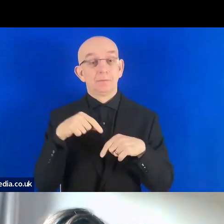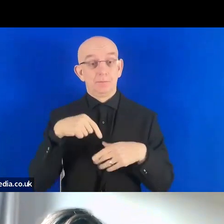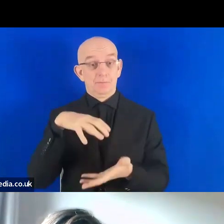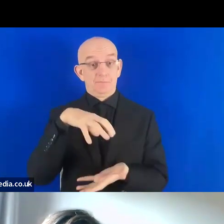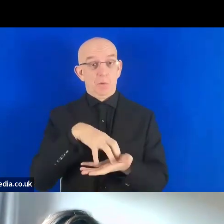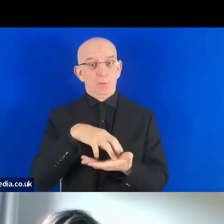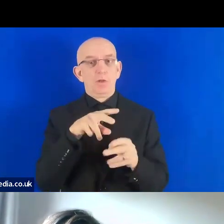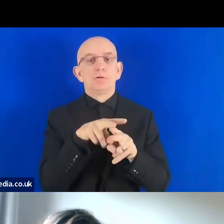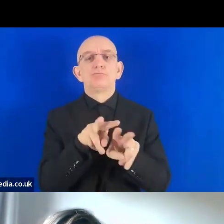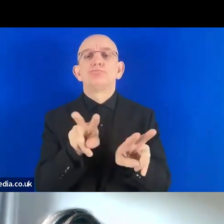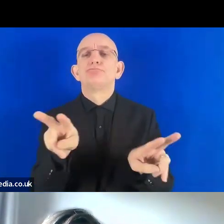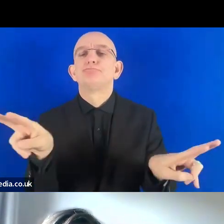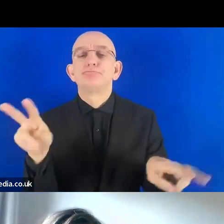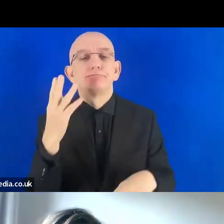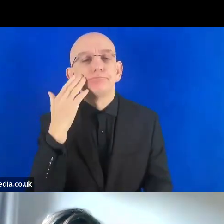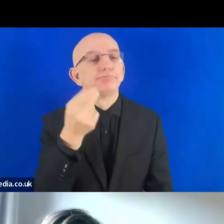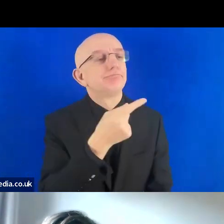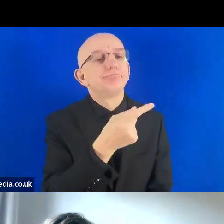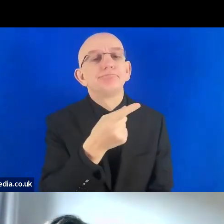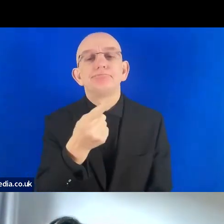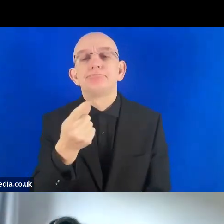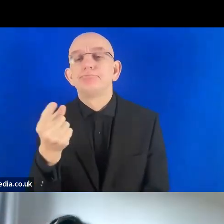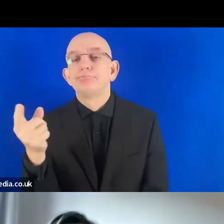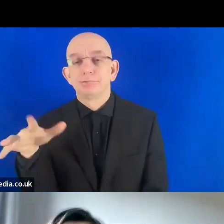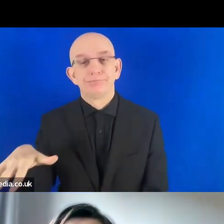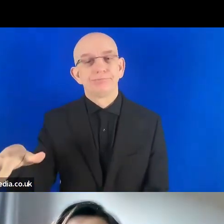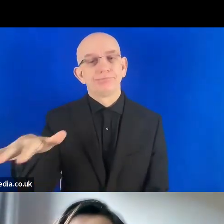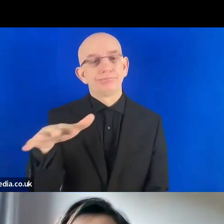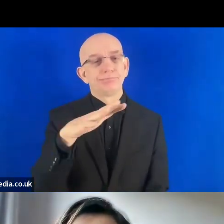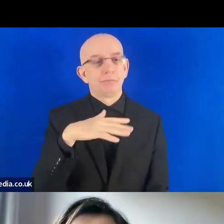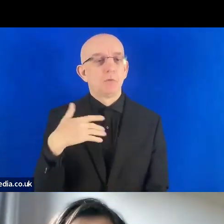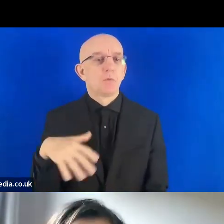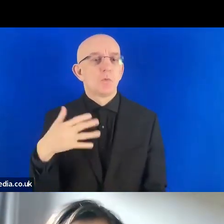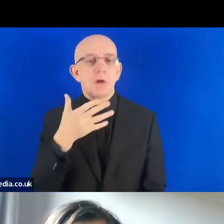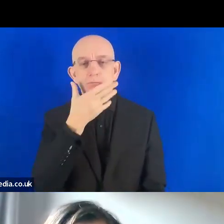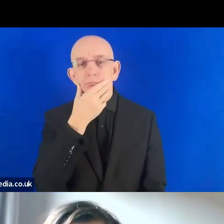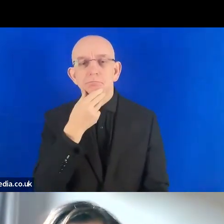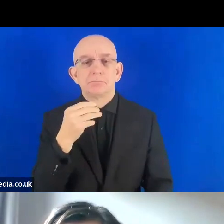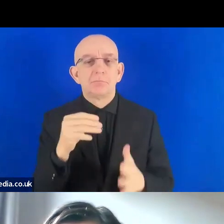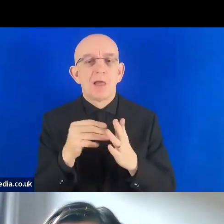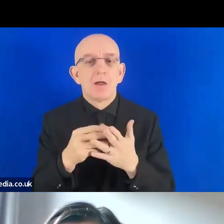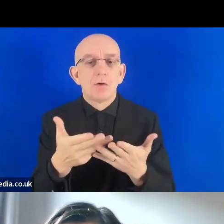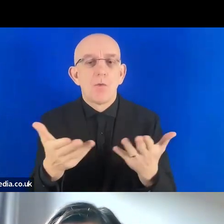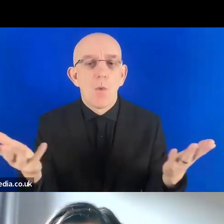And there's this lovely lake with the park right next to it. So if the forum is a bit too much, you can always go and take a walk in the park.